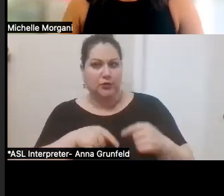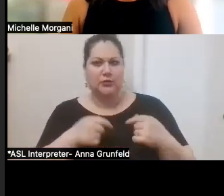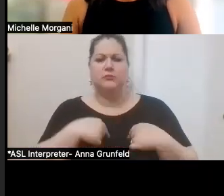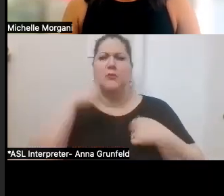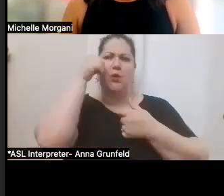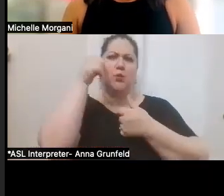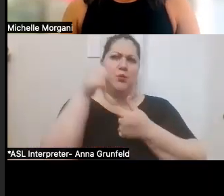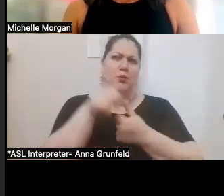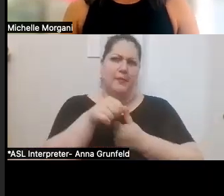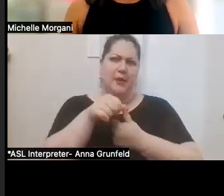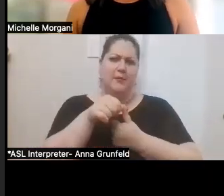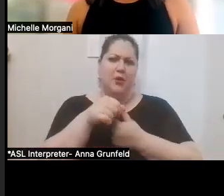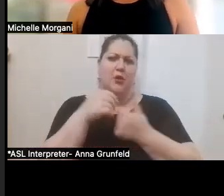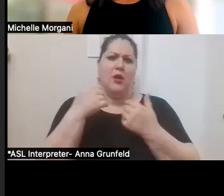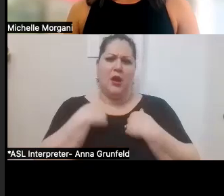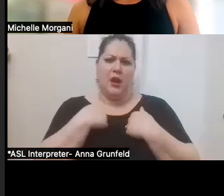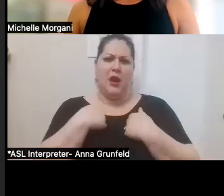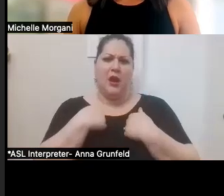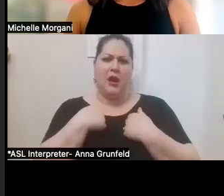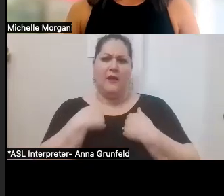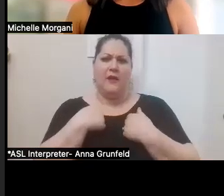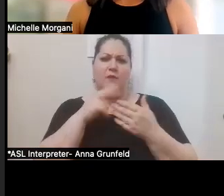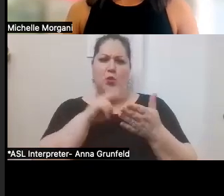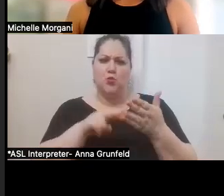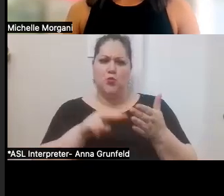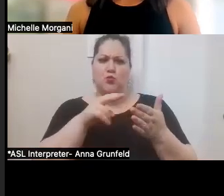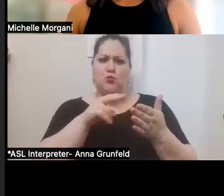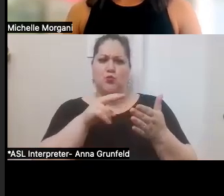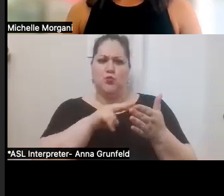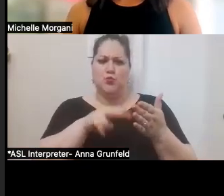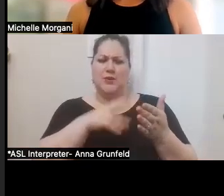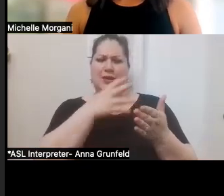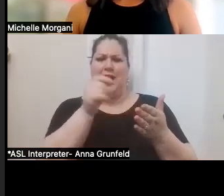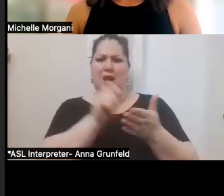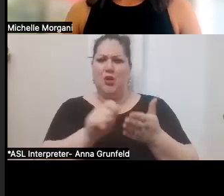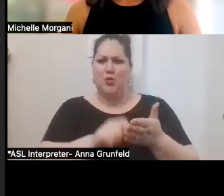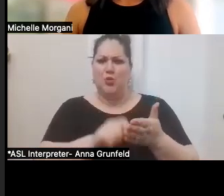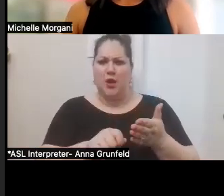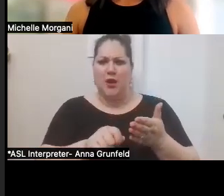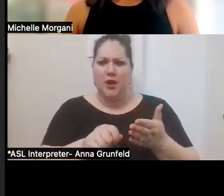read and write gold recommended to me when I was in elementary school, but I never used it.